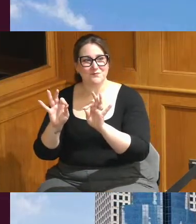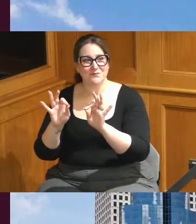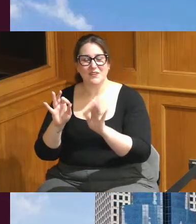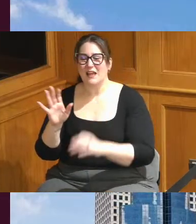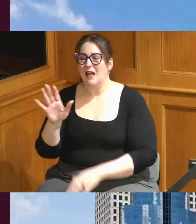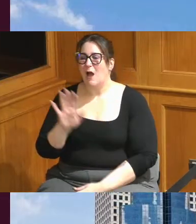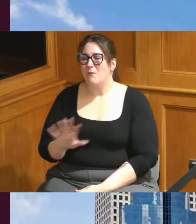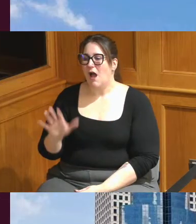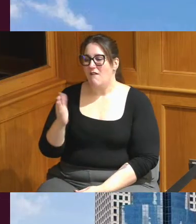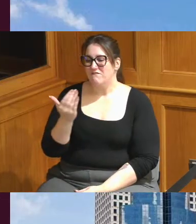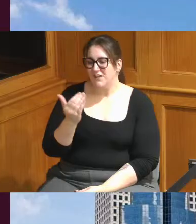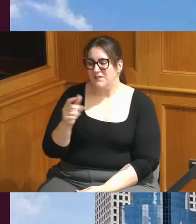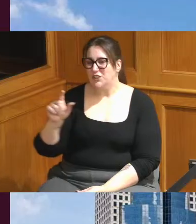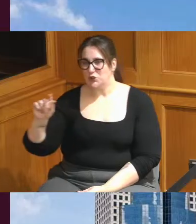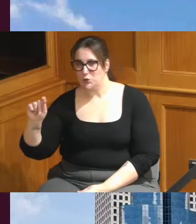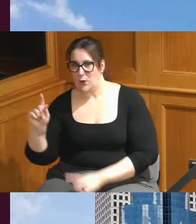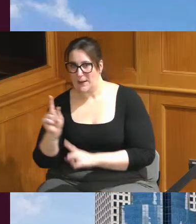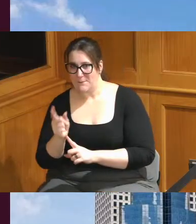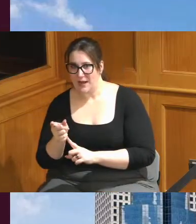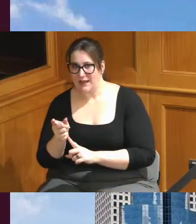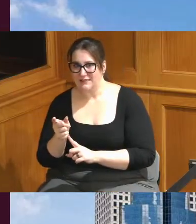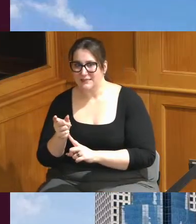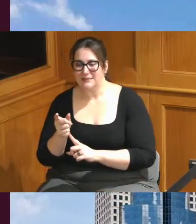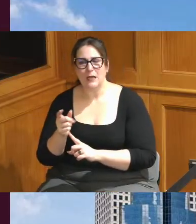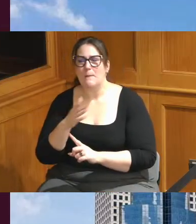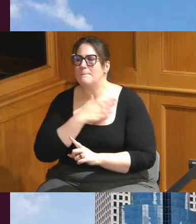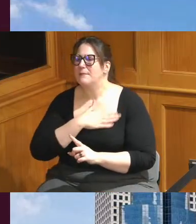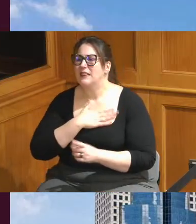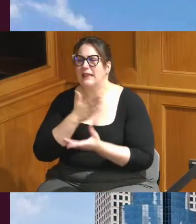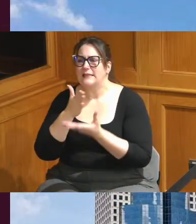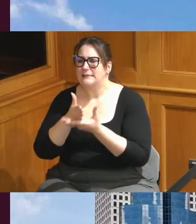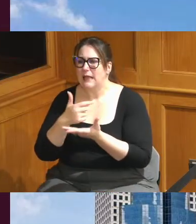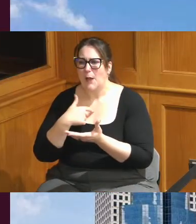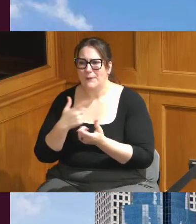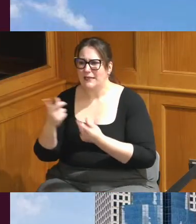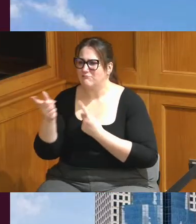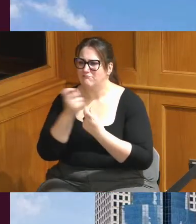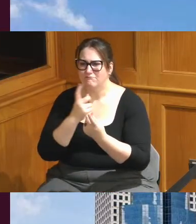or 20 minutes on this. Ask questions along the way, please. I'll cover some planning goals,